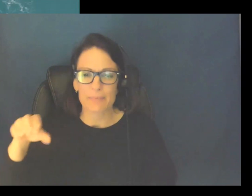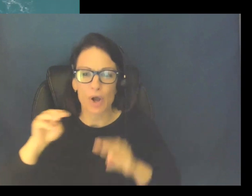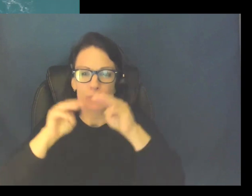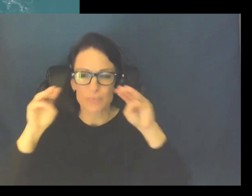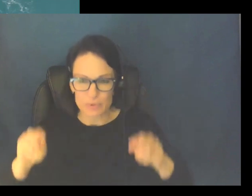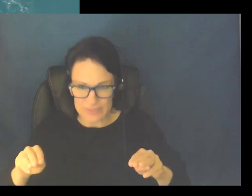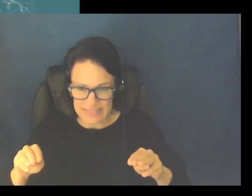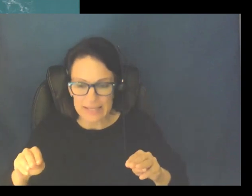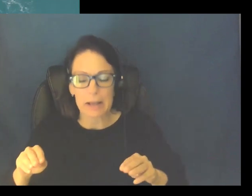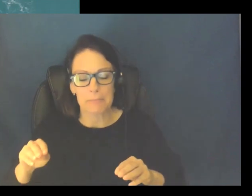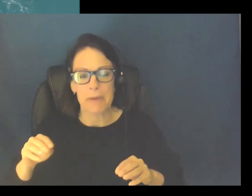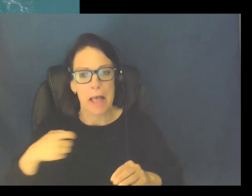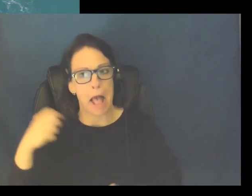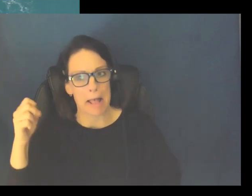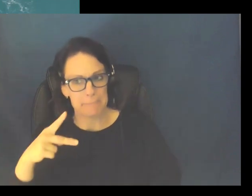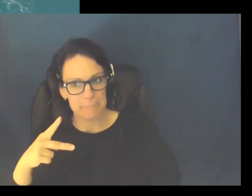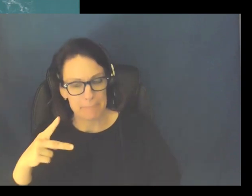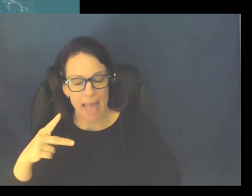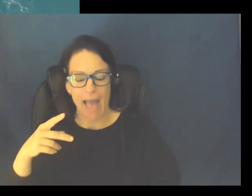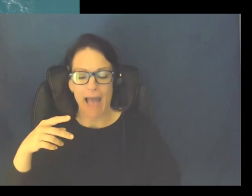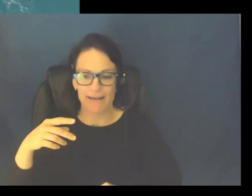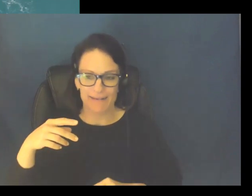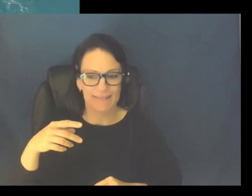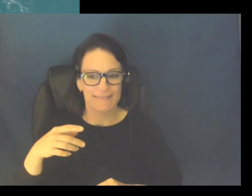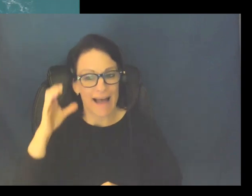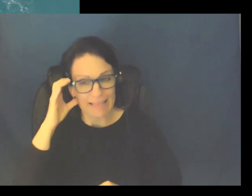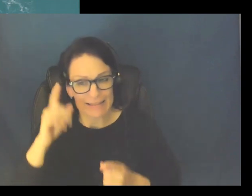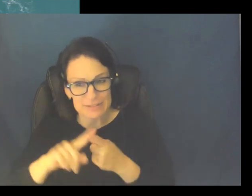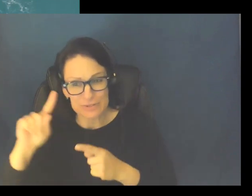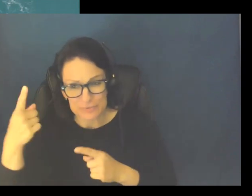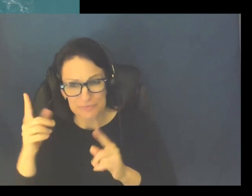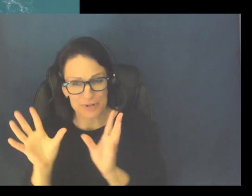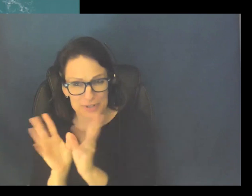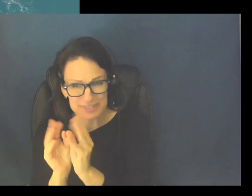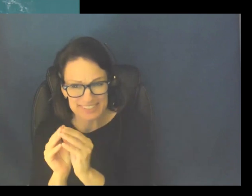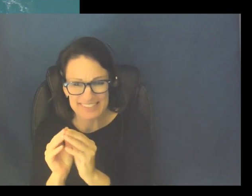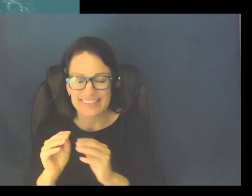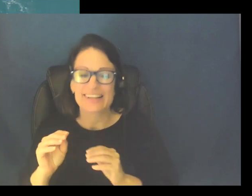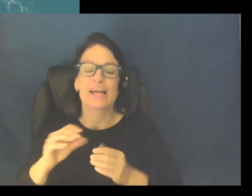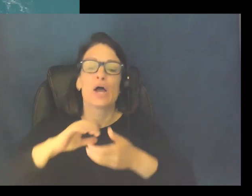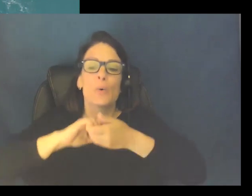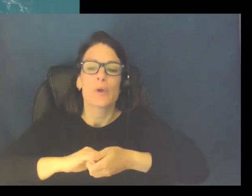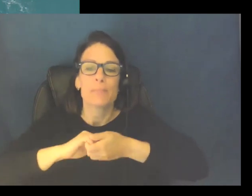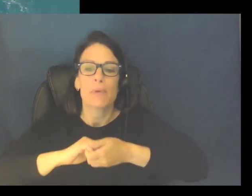: Thank you. Thank you, Cheryl.